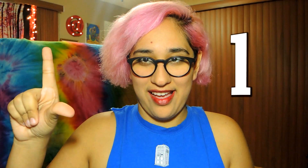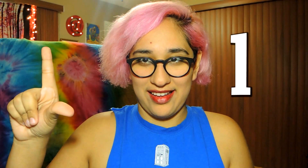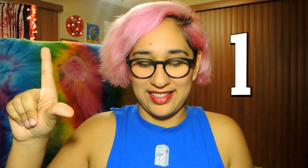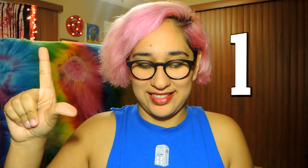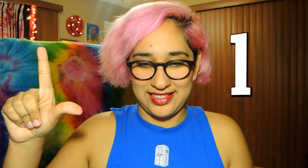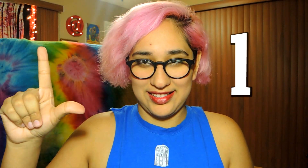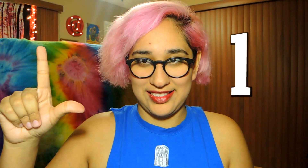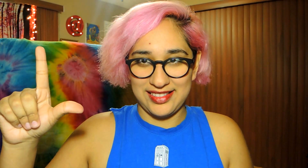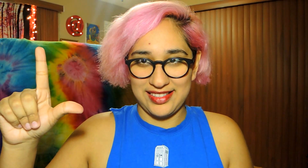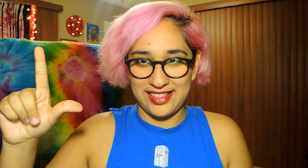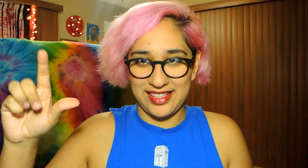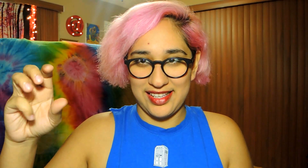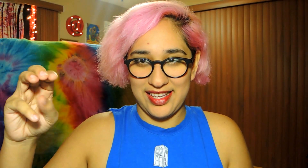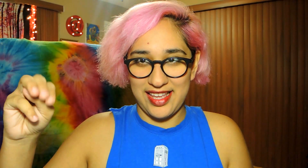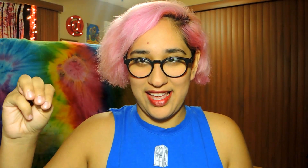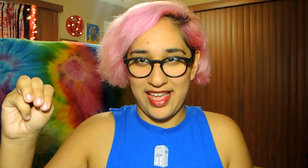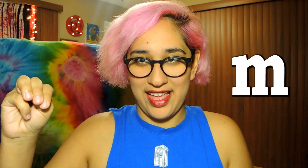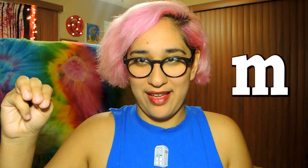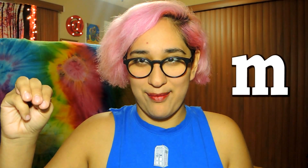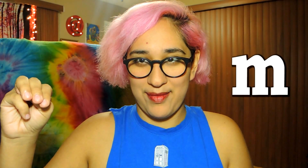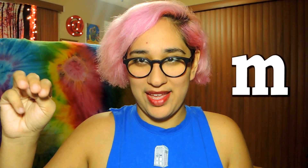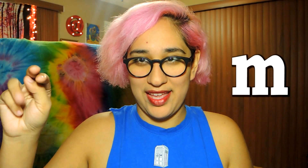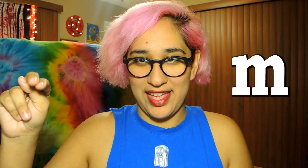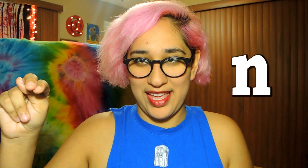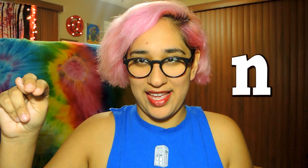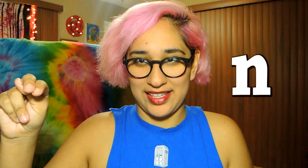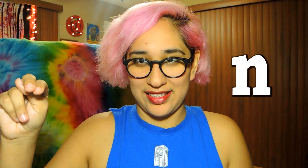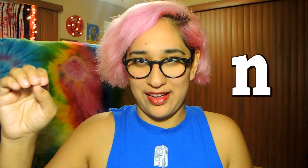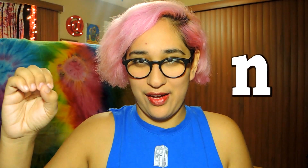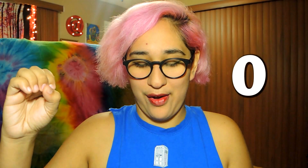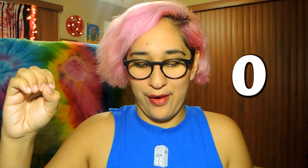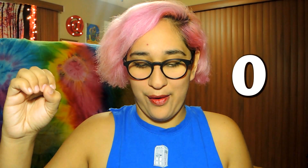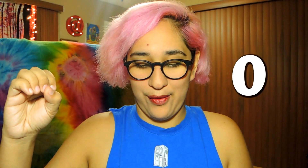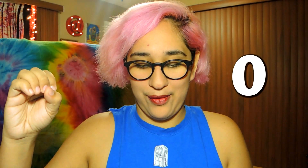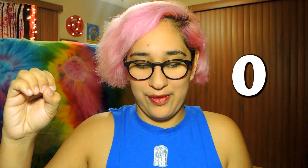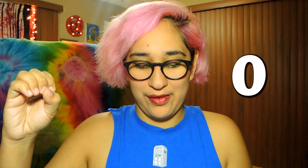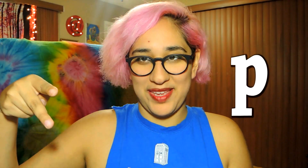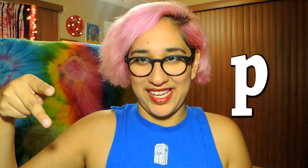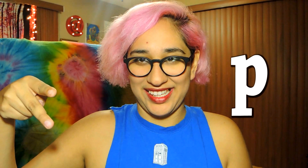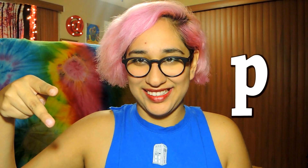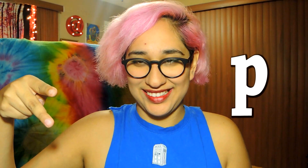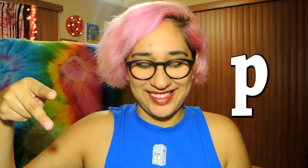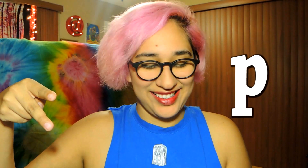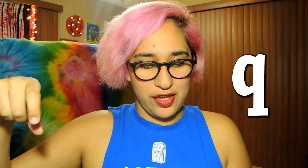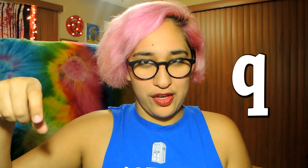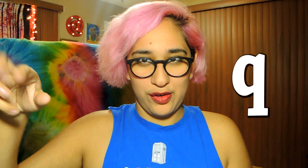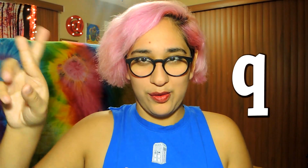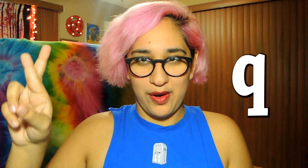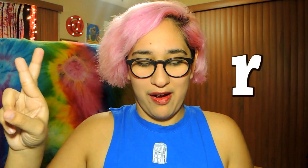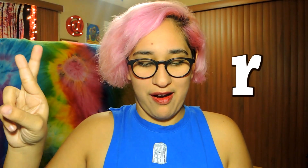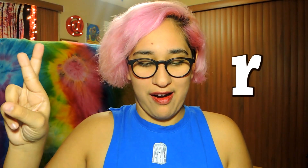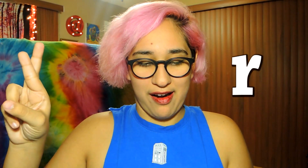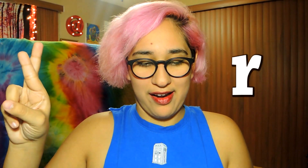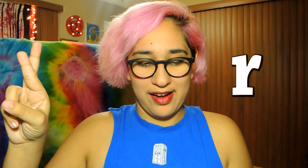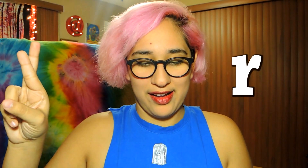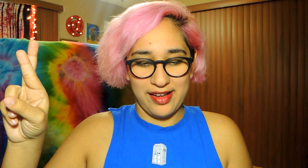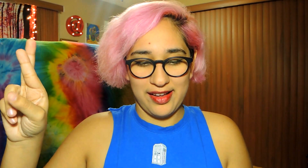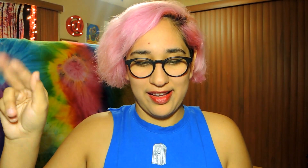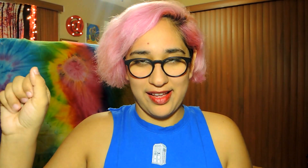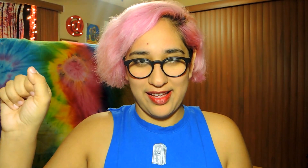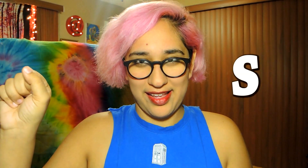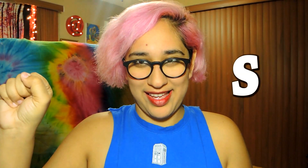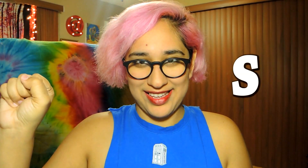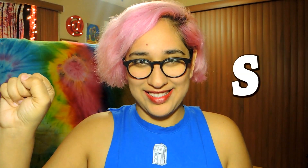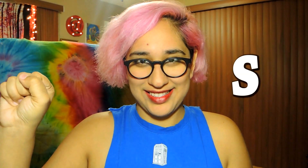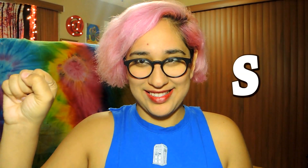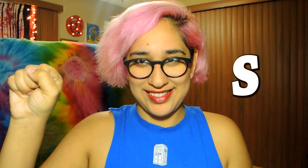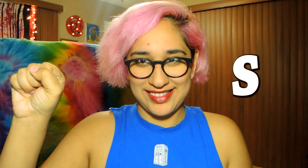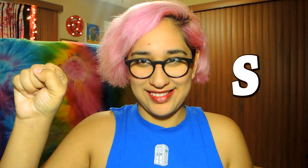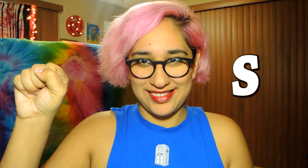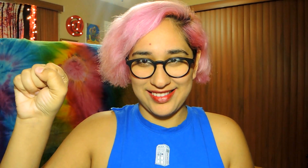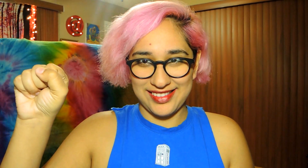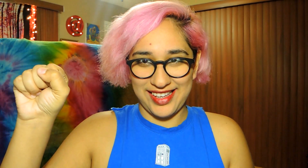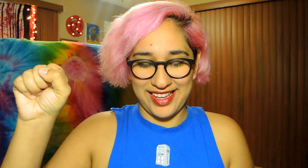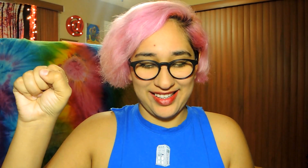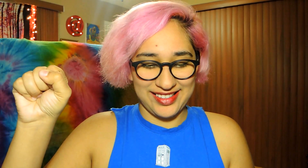L M N O P Q R S..? Yeah.